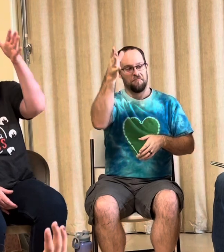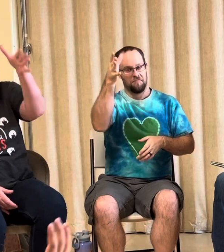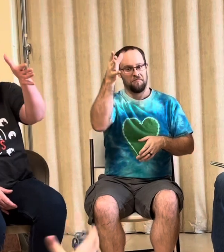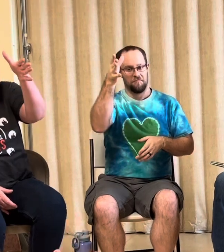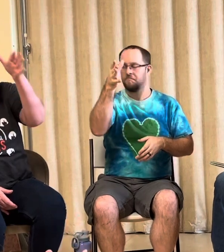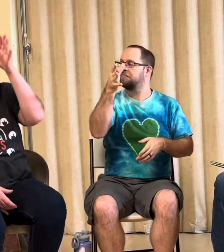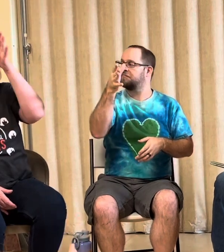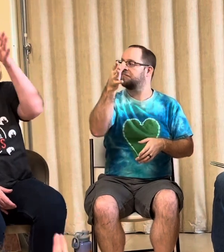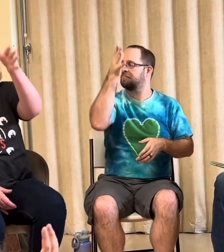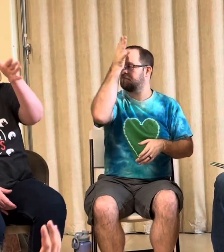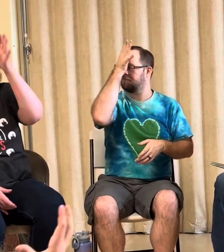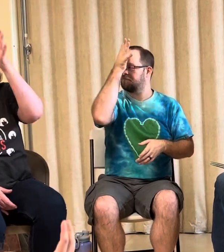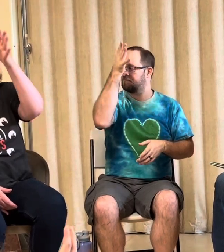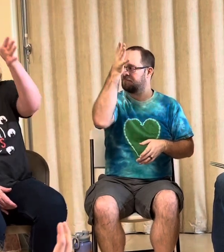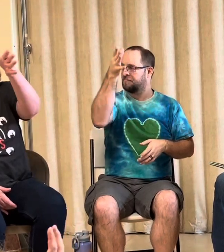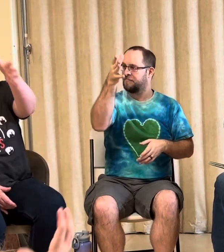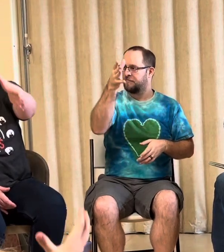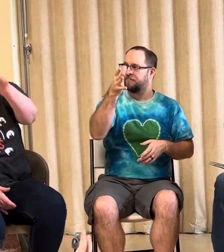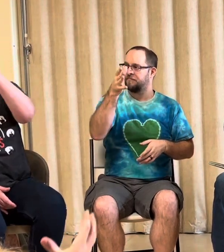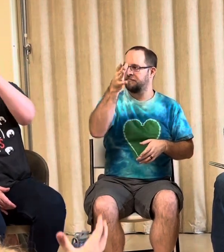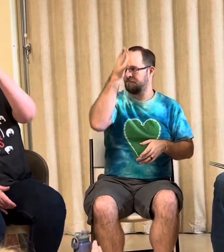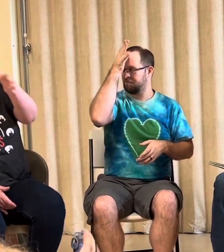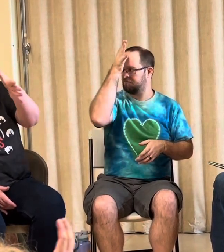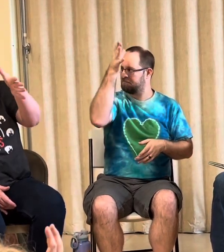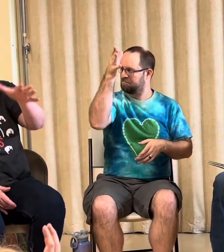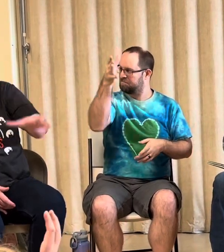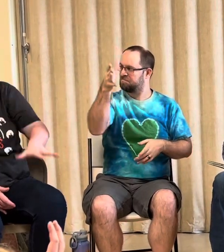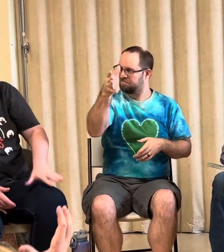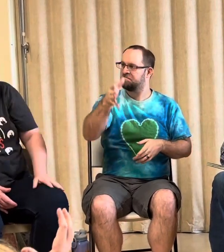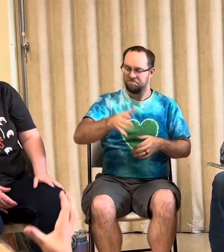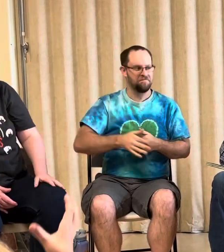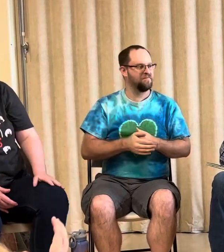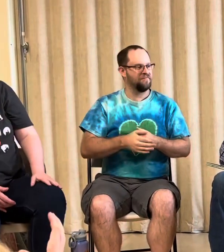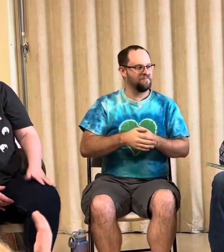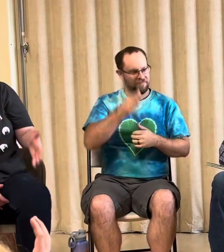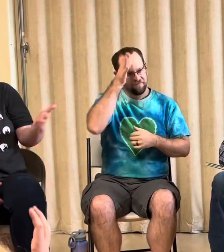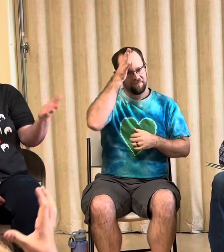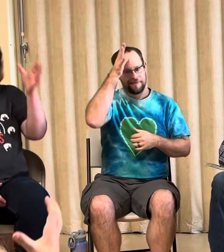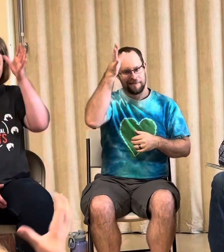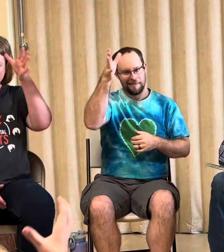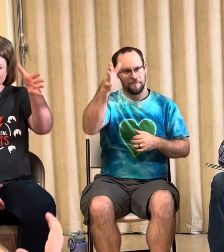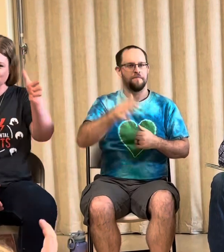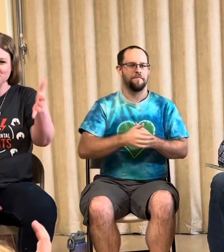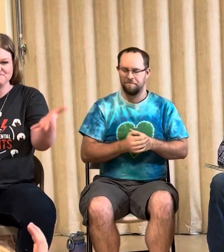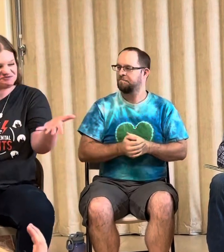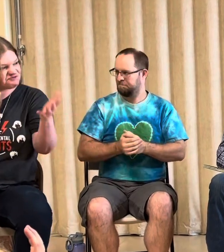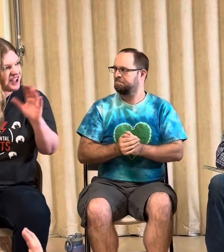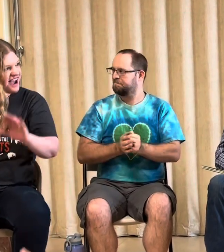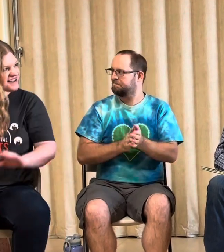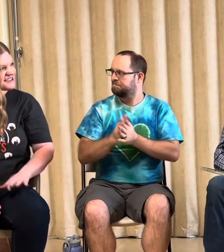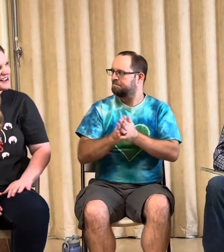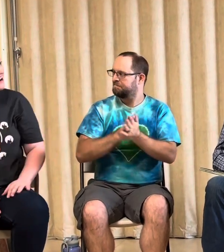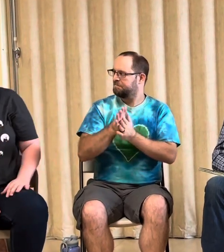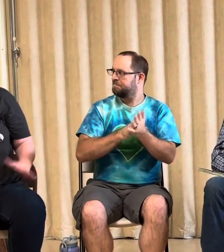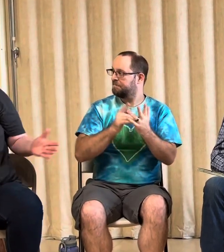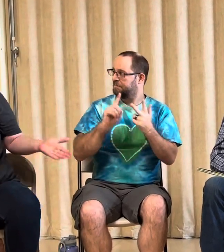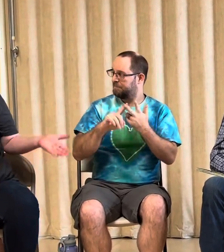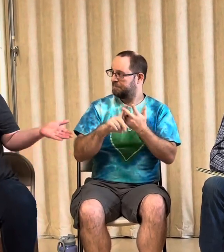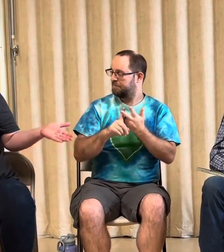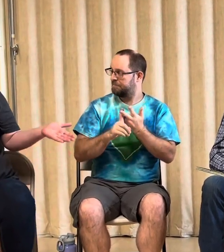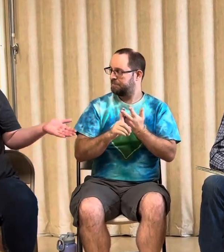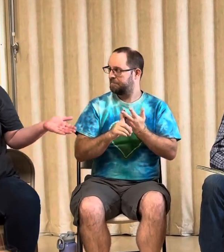multiple generations, so you do it... CALI: "Grandpa." "Grandpa." "Grandpa." Perfect! KYLEIGH: Yes! And then of course, going along